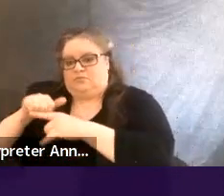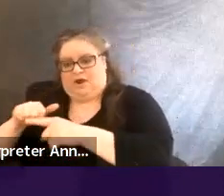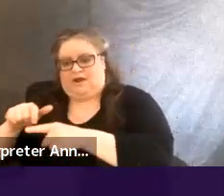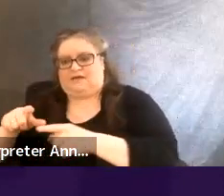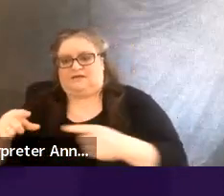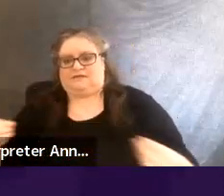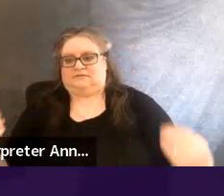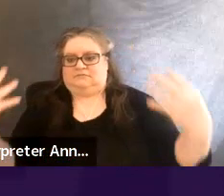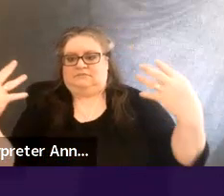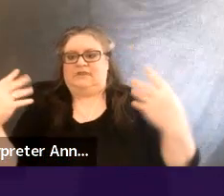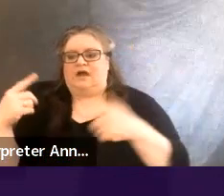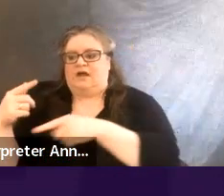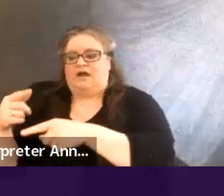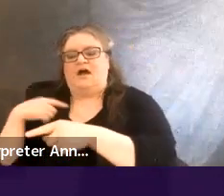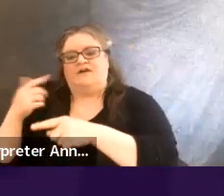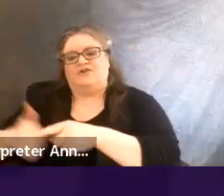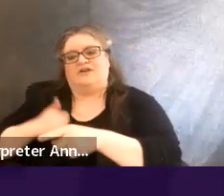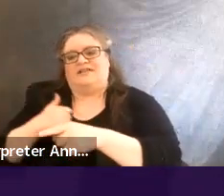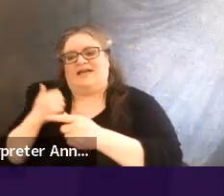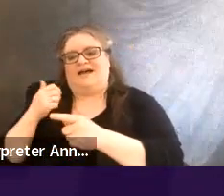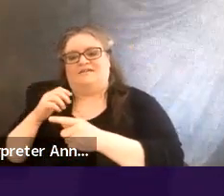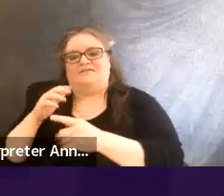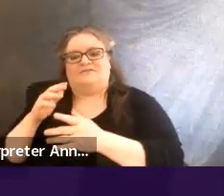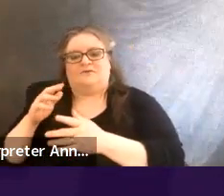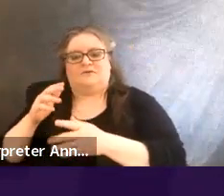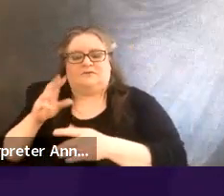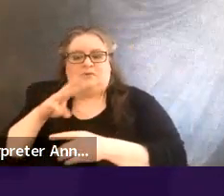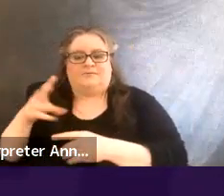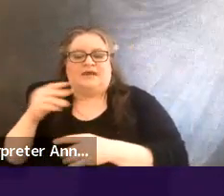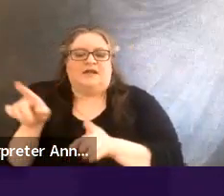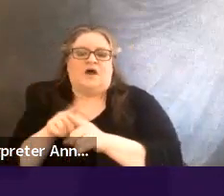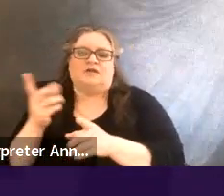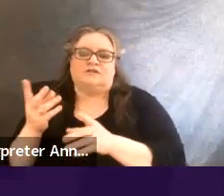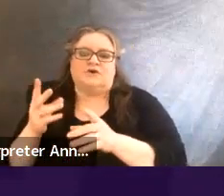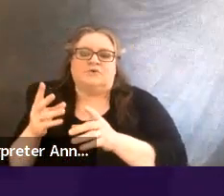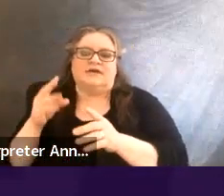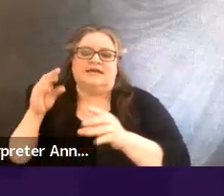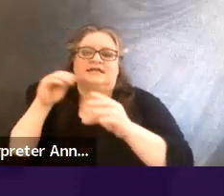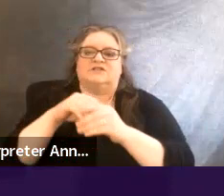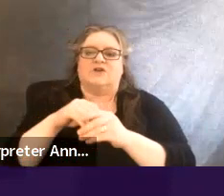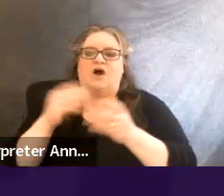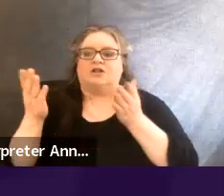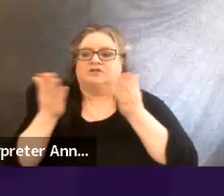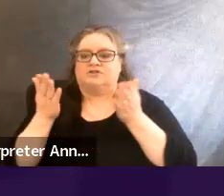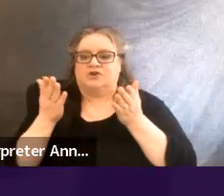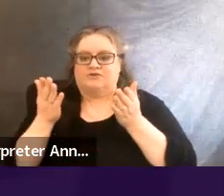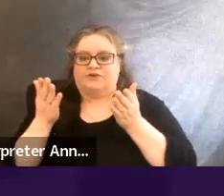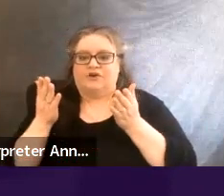You can also install a server on your local computer,